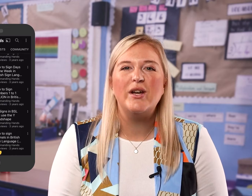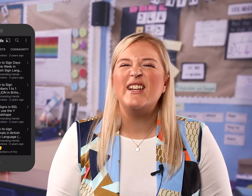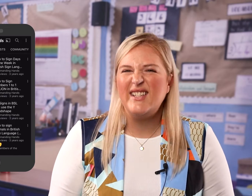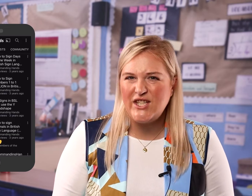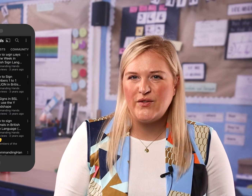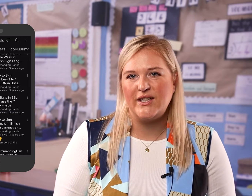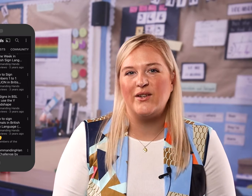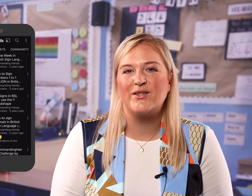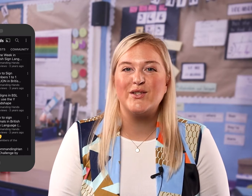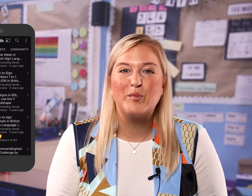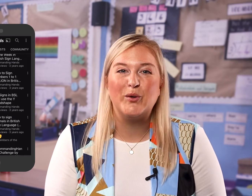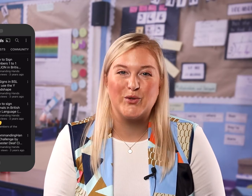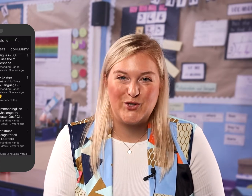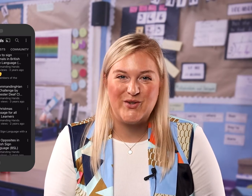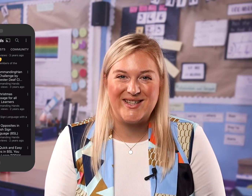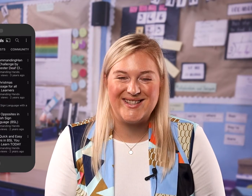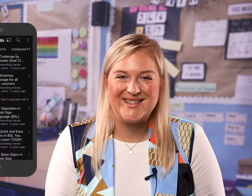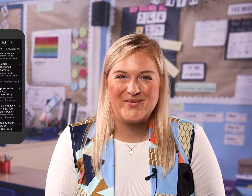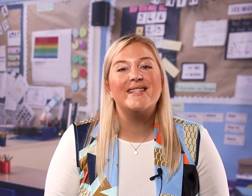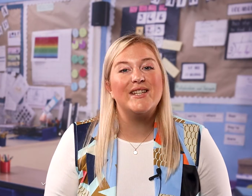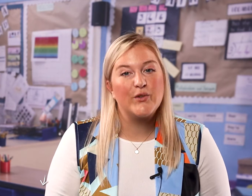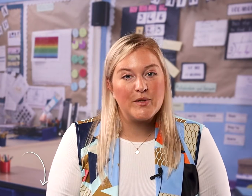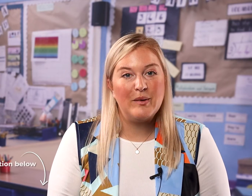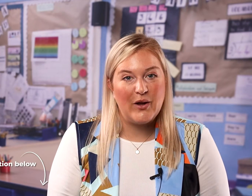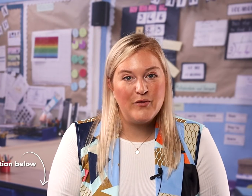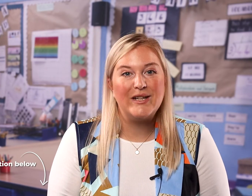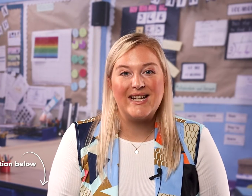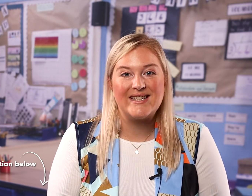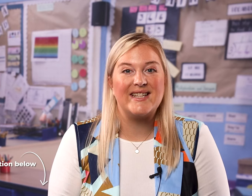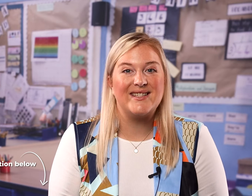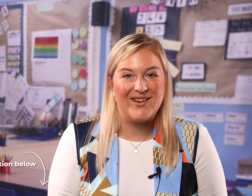more niche videos to support your students. See the description below for links to these